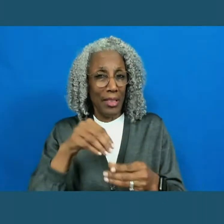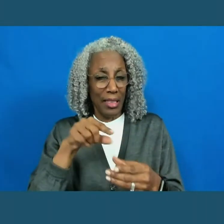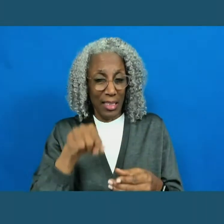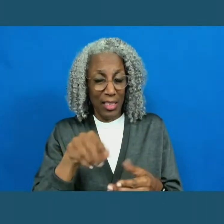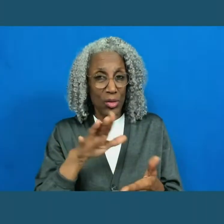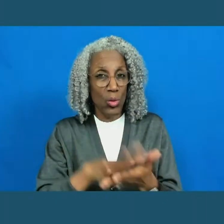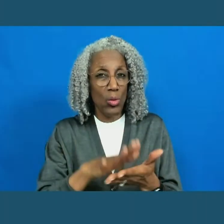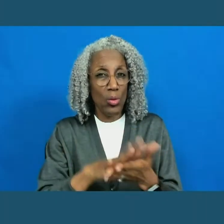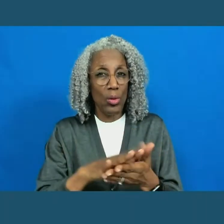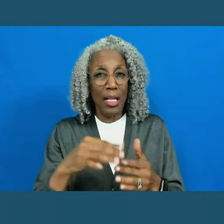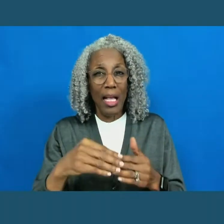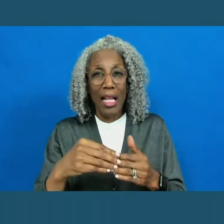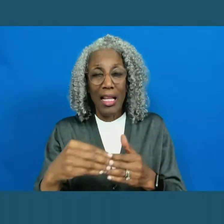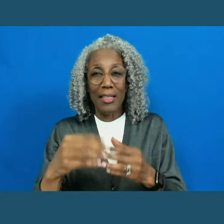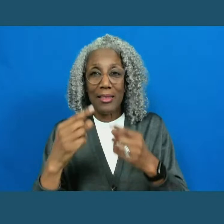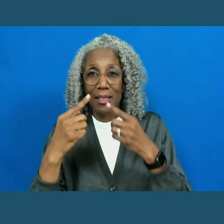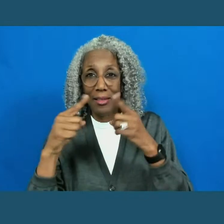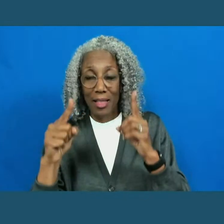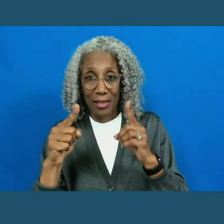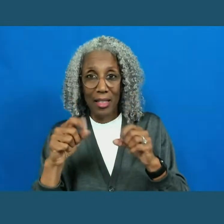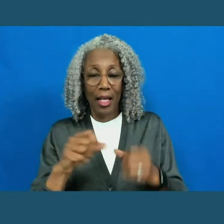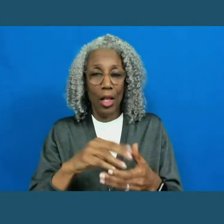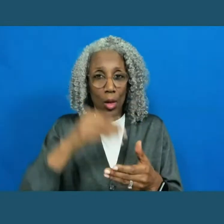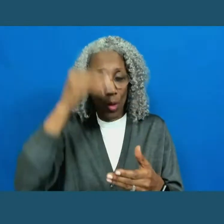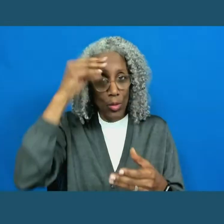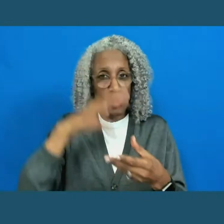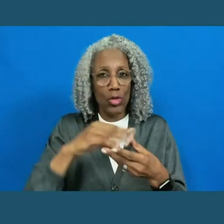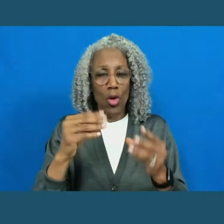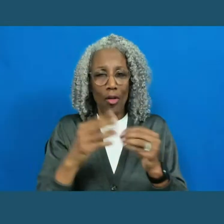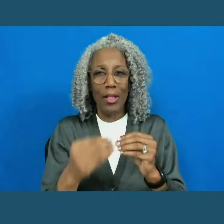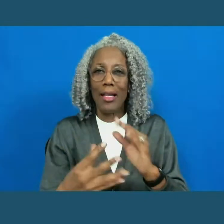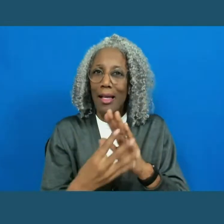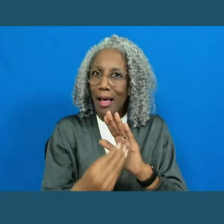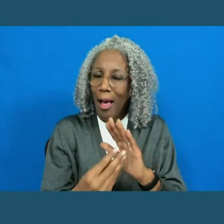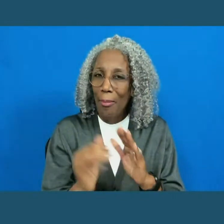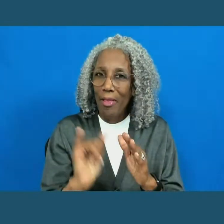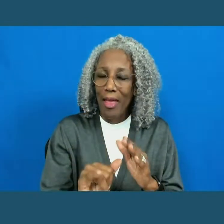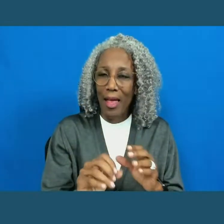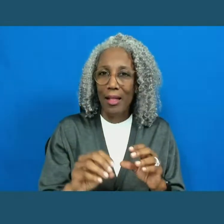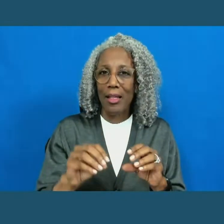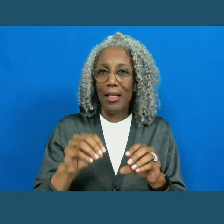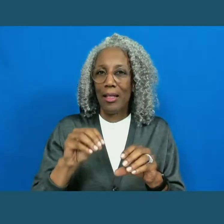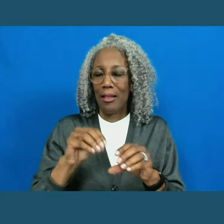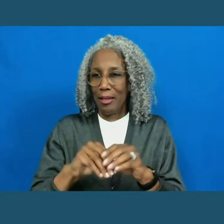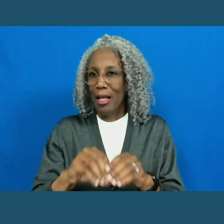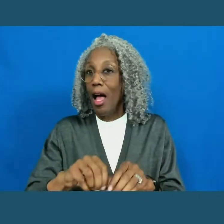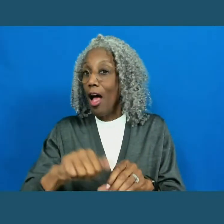then say, We, wh hapned in the circumstances. What happened in the schools that led to the